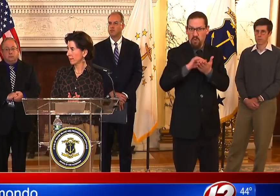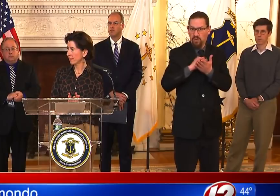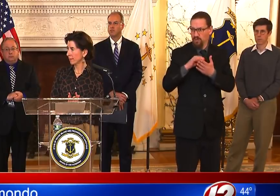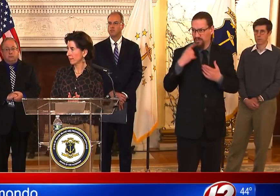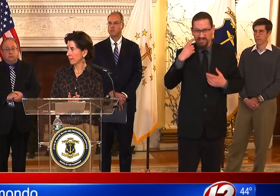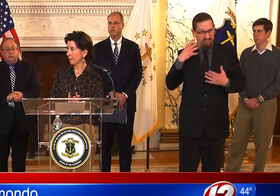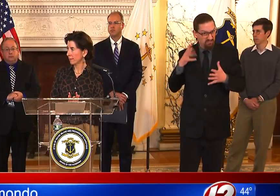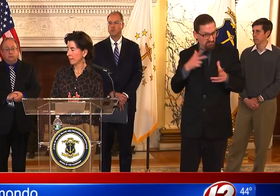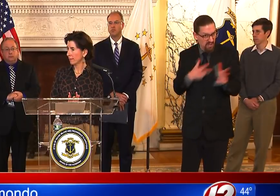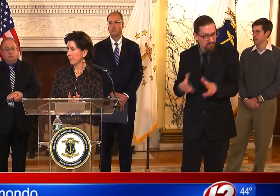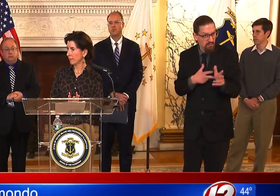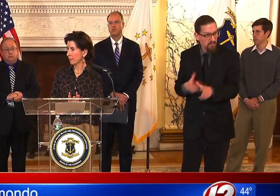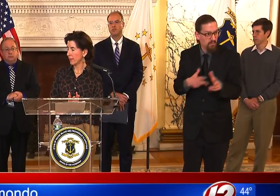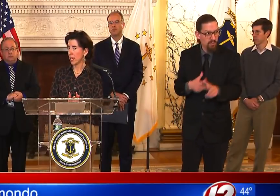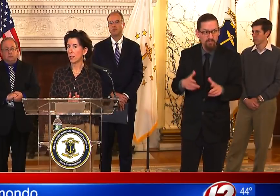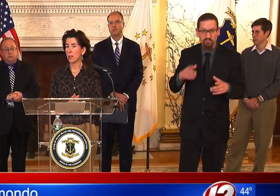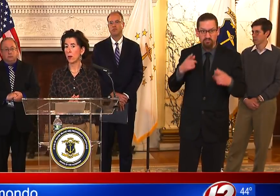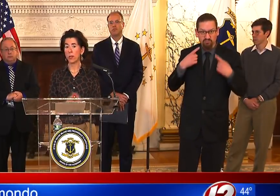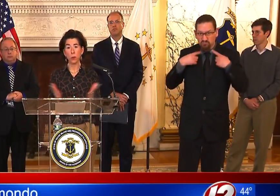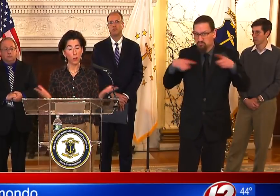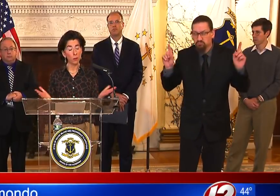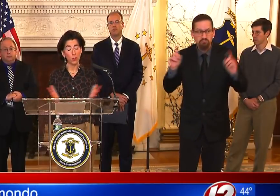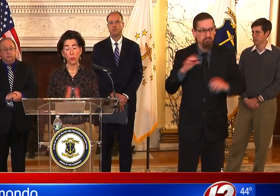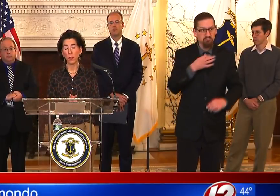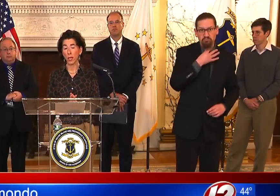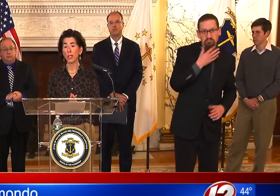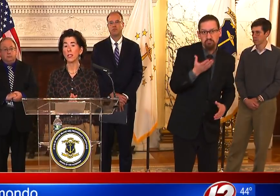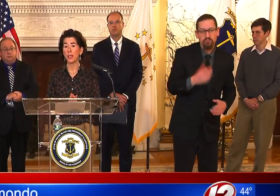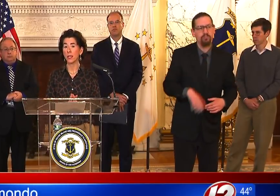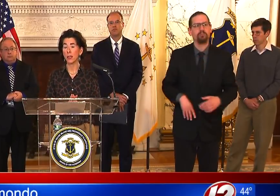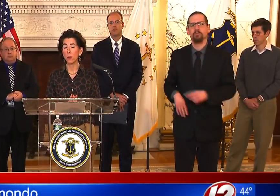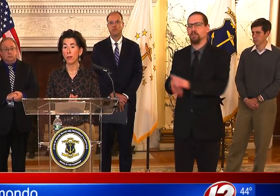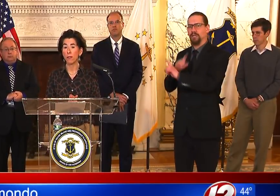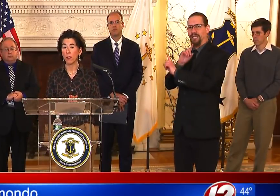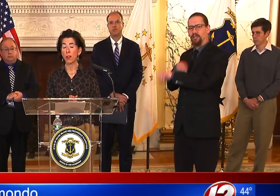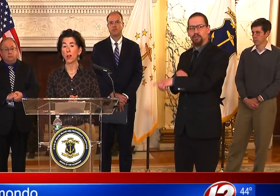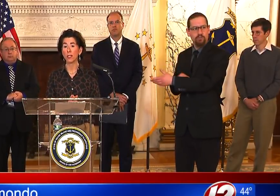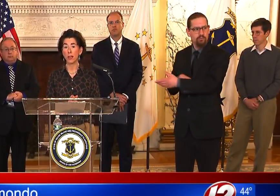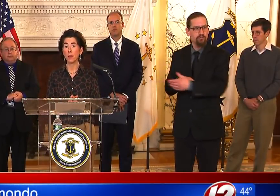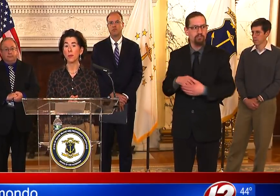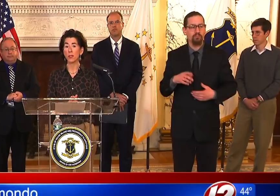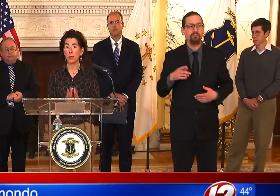YORKERS ENTERING THE STATE? THAT NEW YORK GOVERNOR IS THREATENING TO SUE IF YOU DON'T ROLL BACK ON THE PRACTICE.